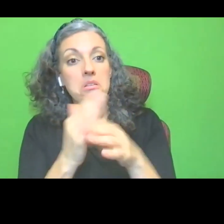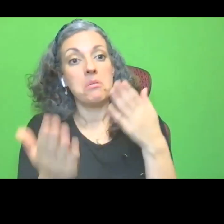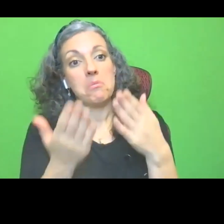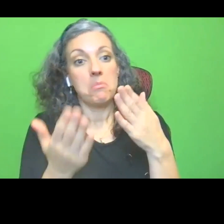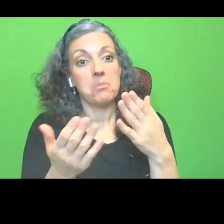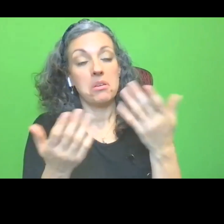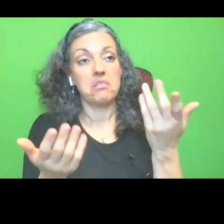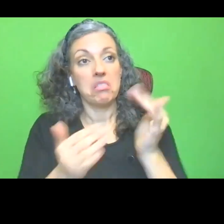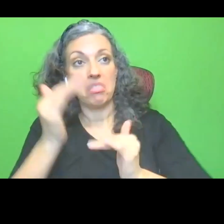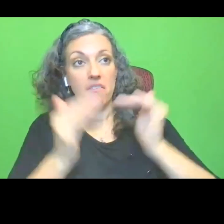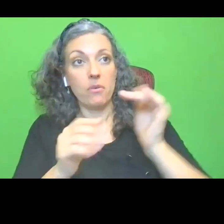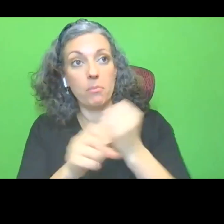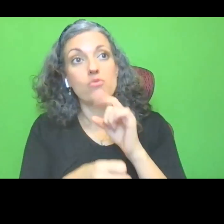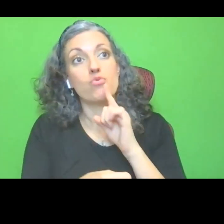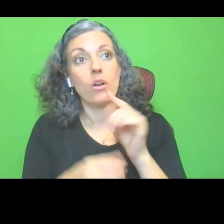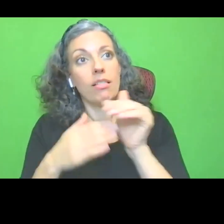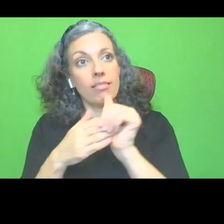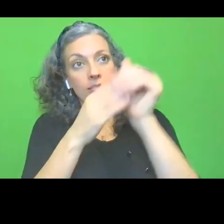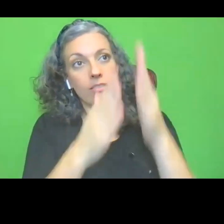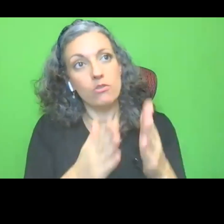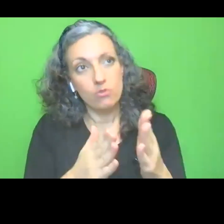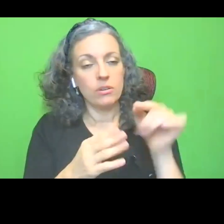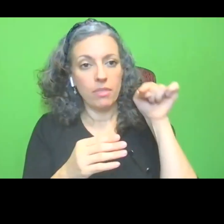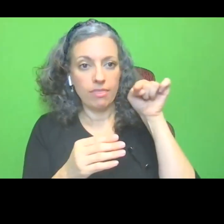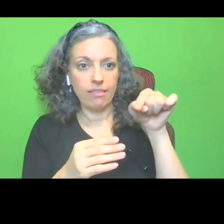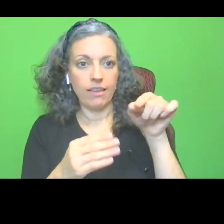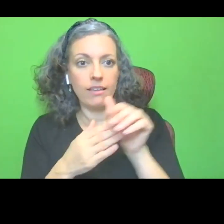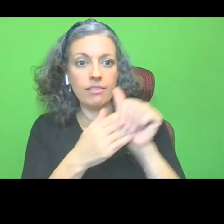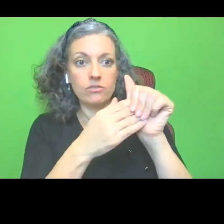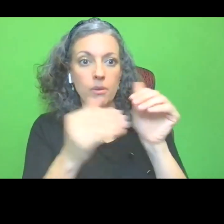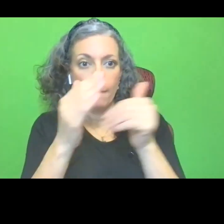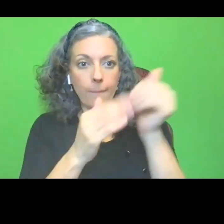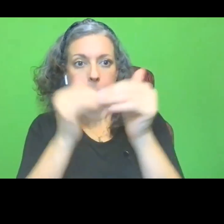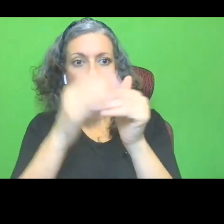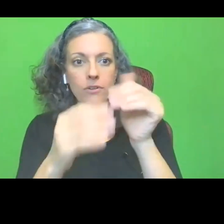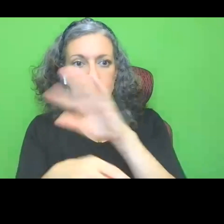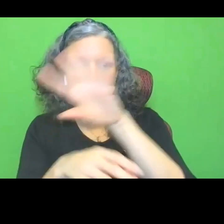making sure again that leadership is leading on it and building it into everything that they possibly can.